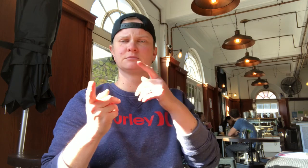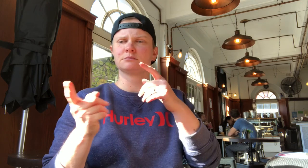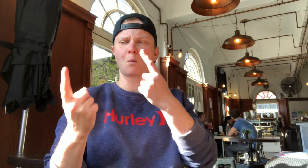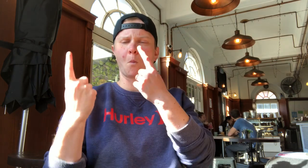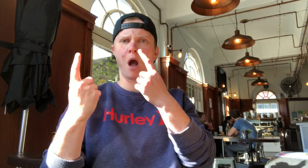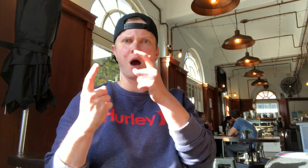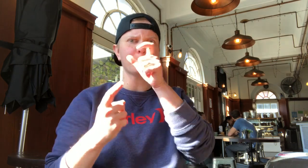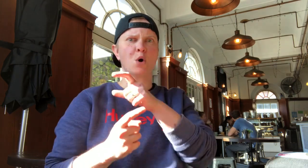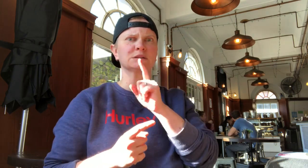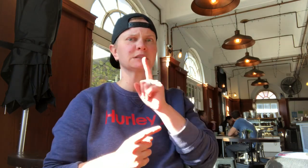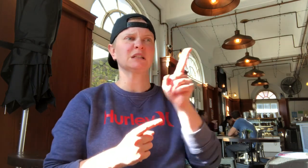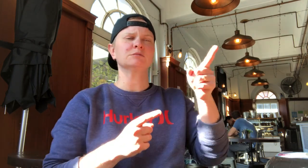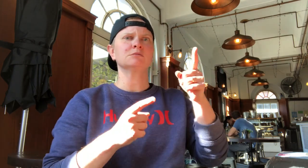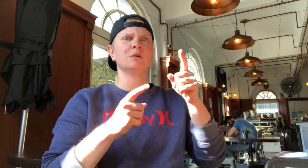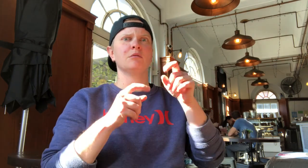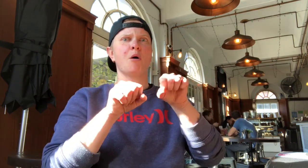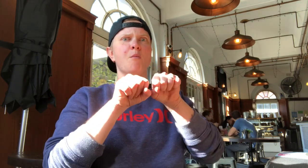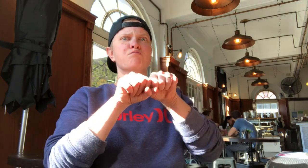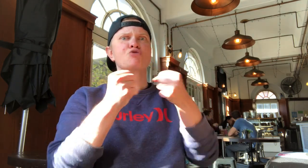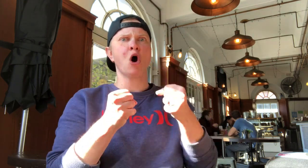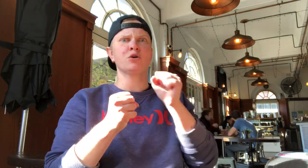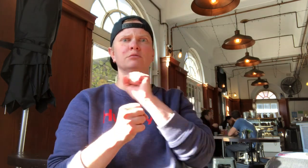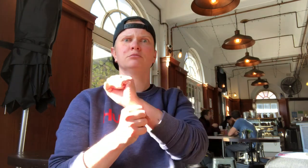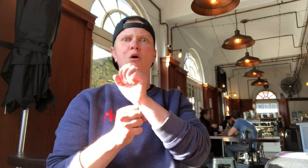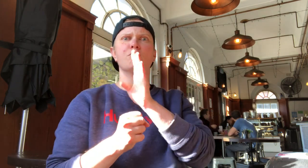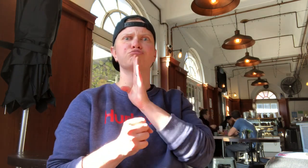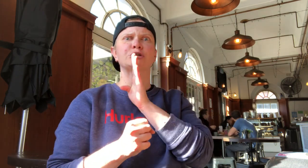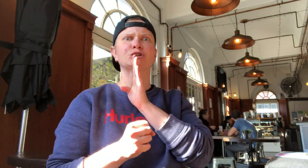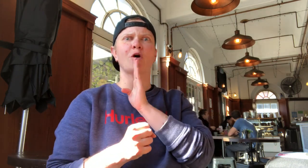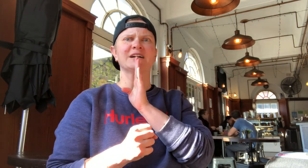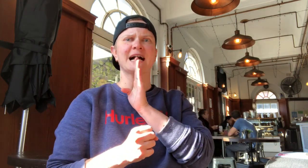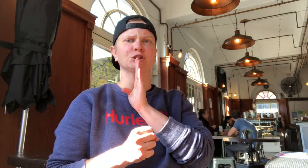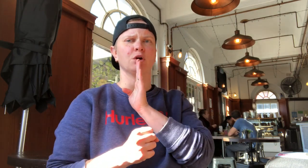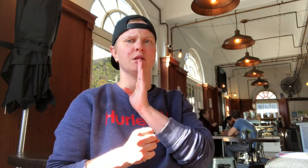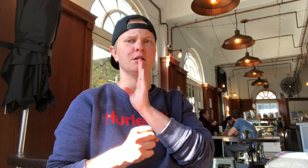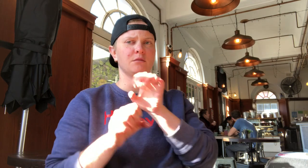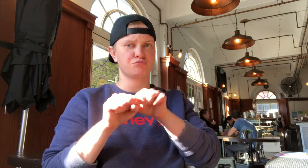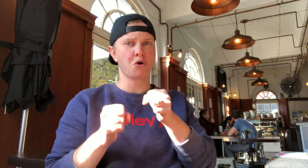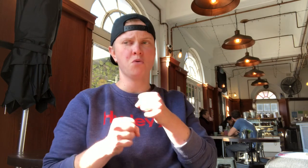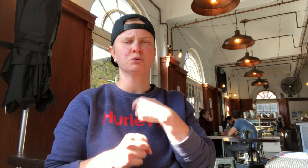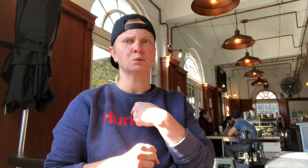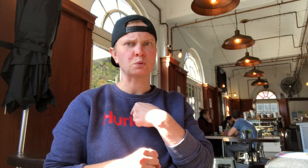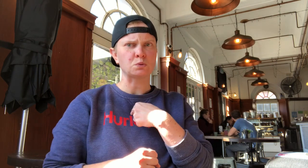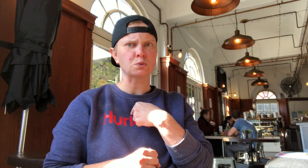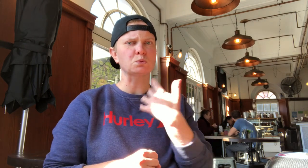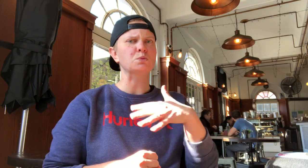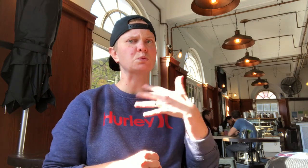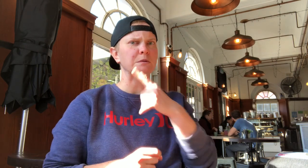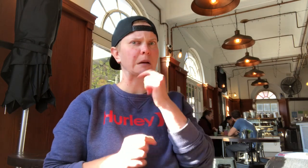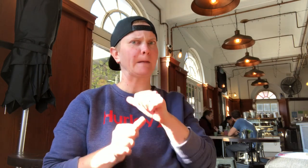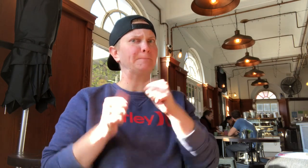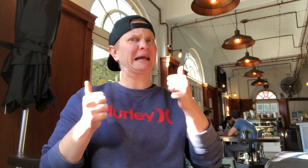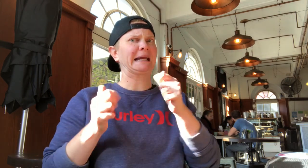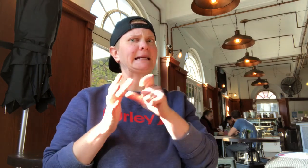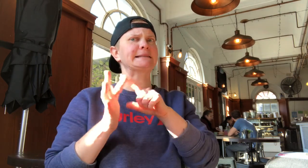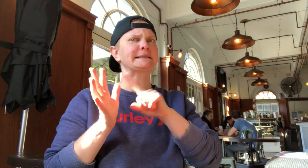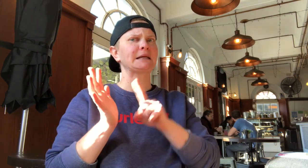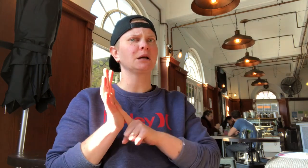Actually, there is one person mentioned that Concord Hospital have had actually breached a confidentiality and I thought that was big deal with breaking confidentiality